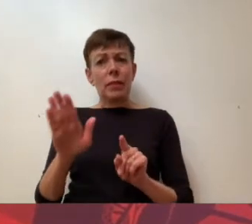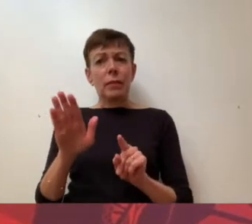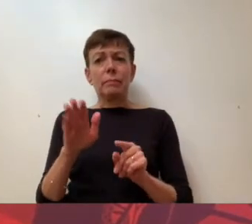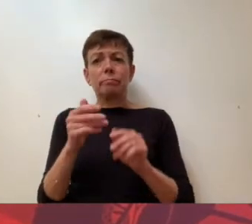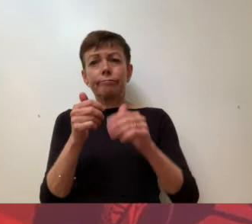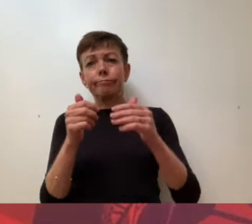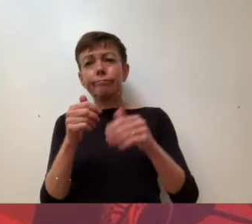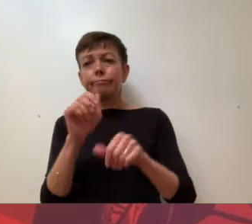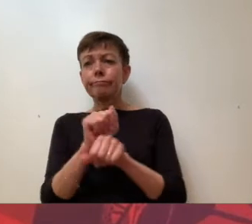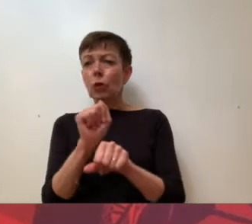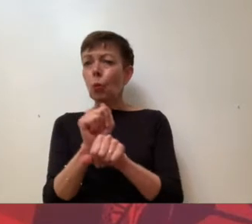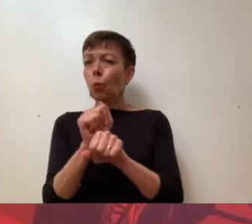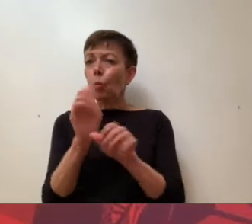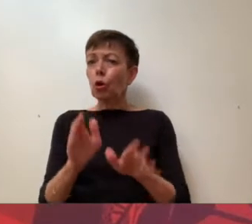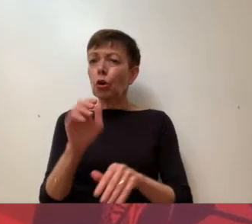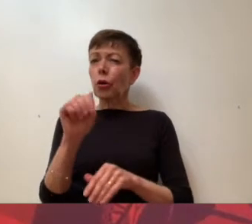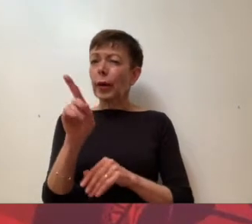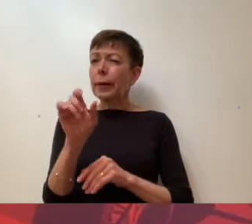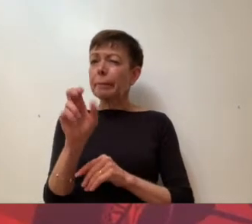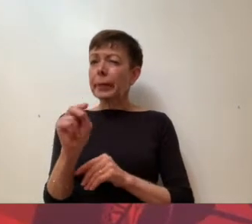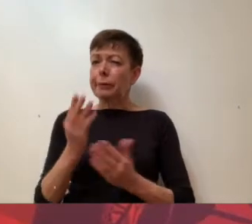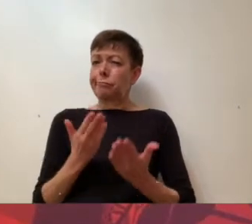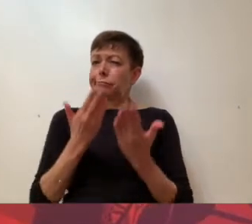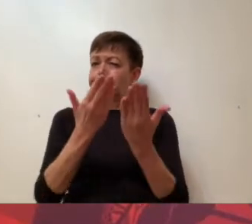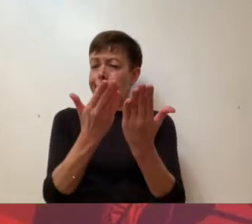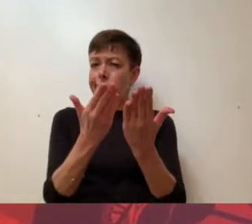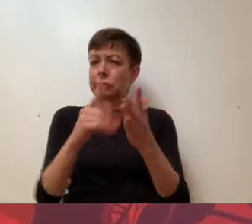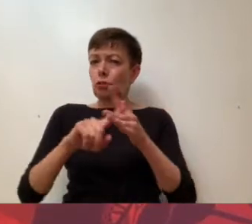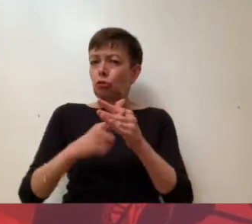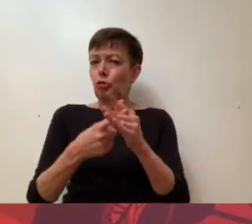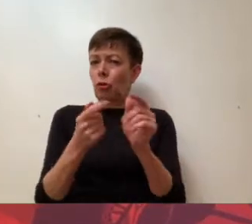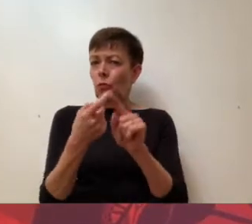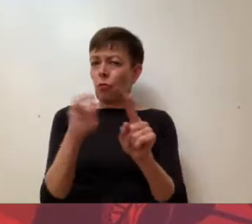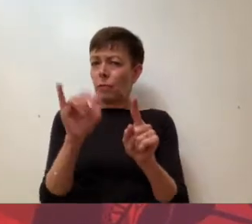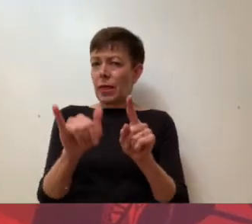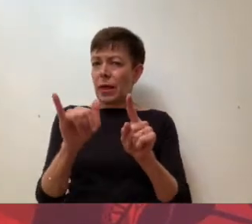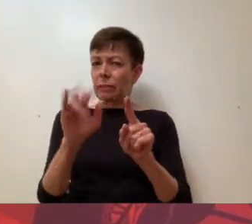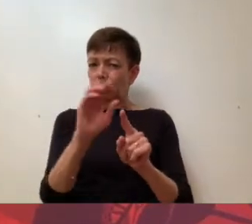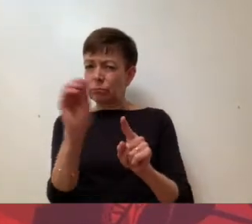Council deliberates it but that is the Administrative recommendation that we'll be starting from.